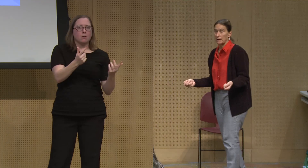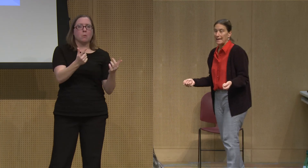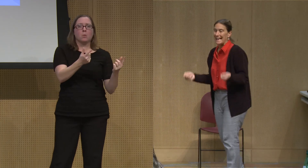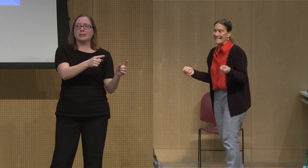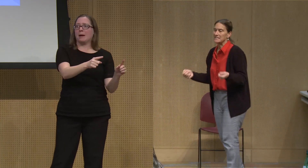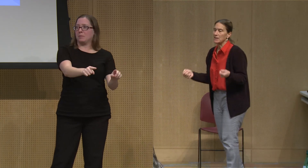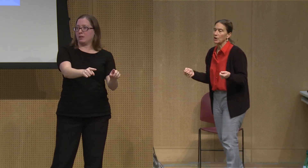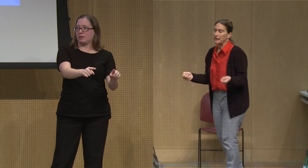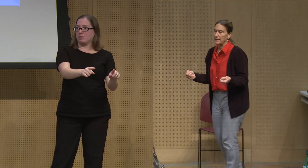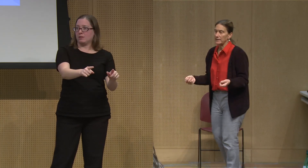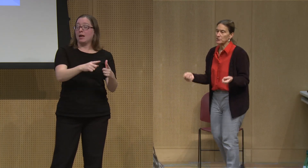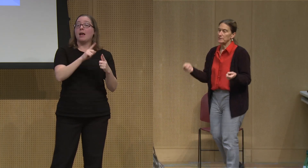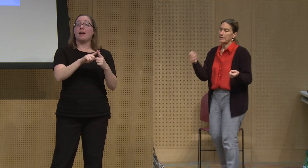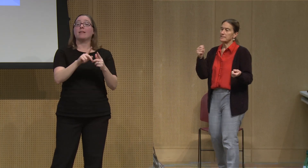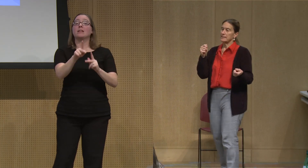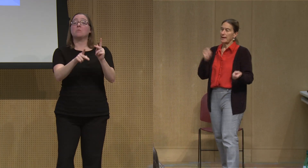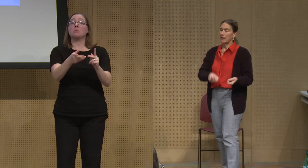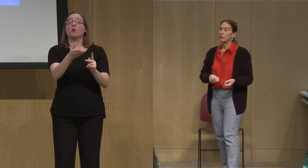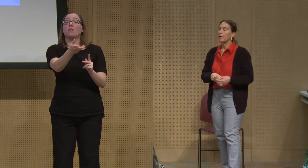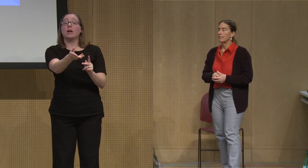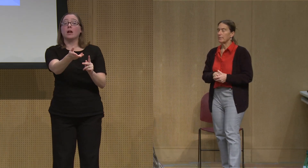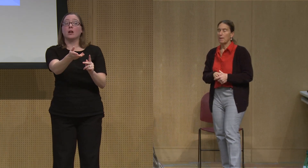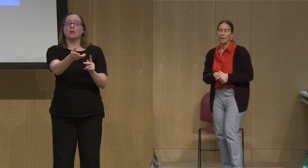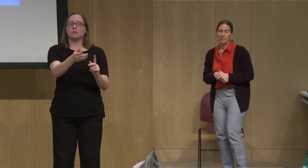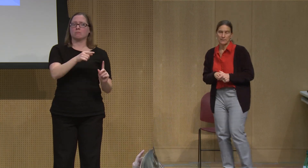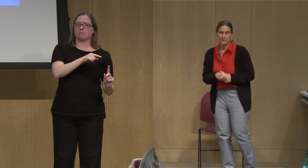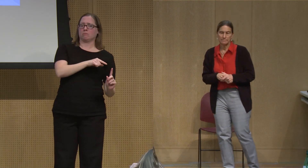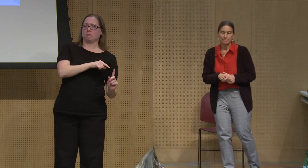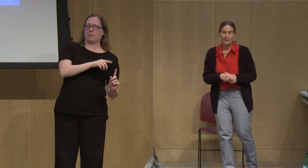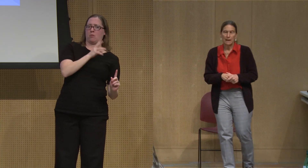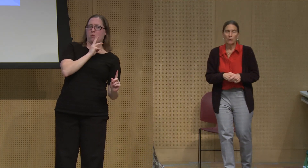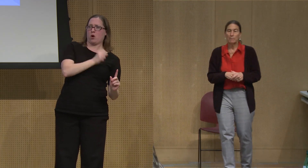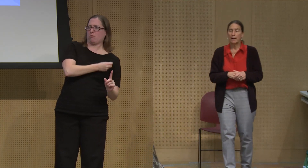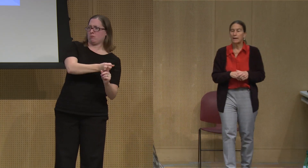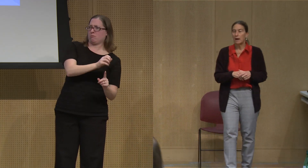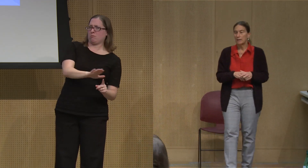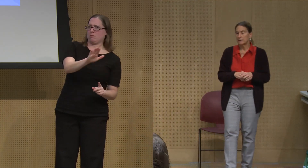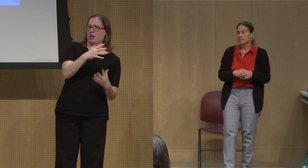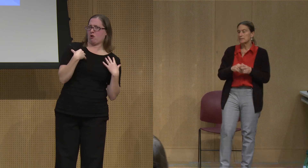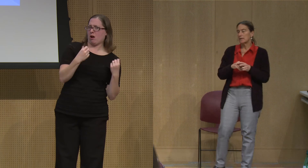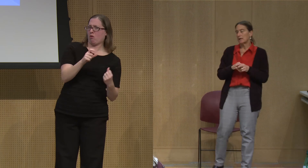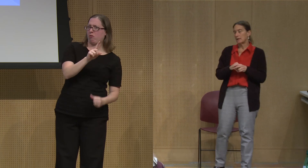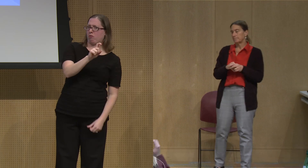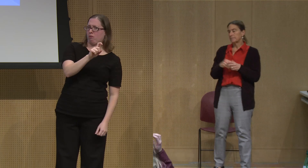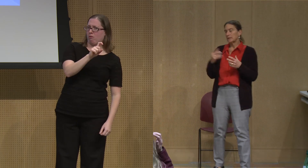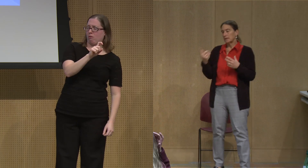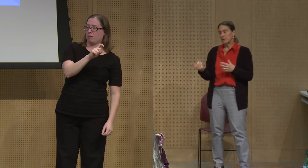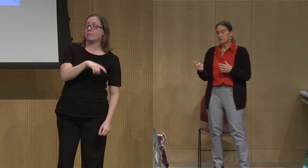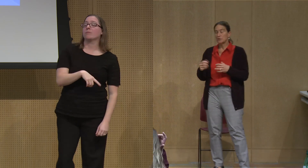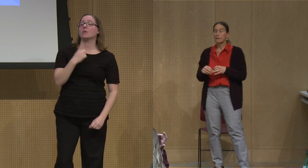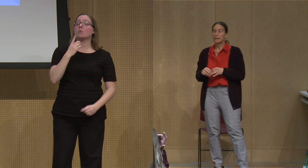A CONNECTION THEN TO THE HEALTH OF THE POPULACE? ONE OF MY COLLEAGUES, UM, IS DOING--ACTUALLY